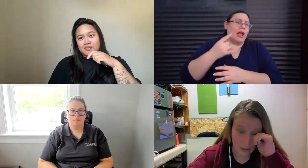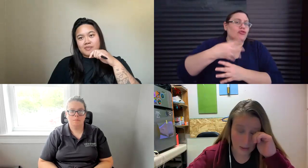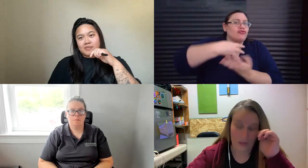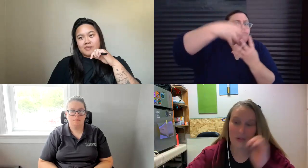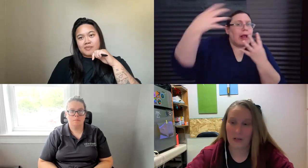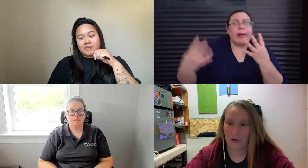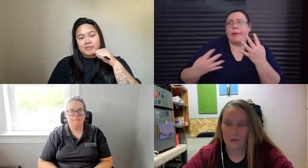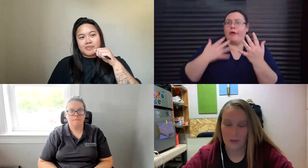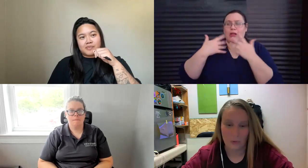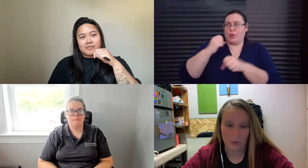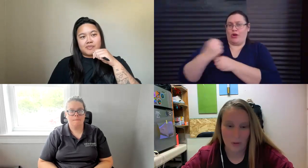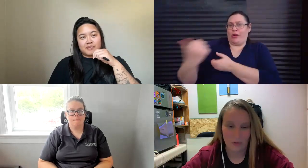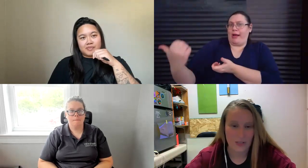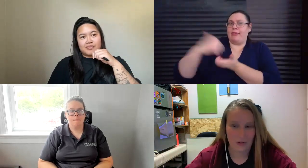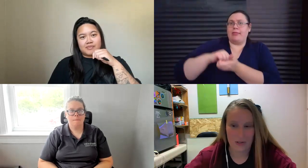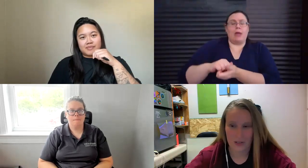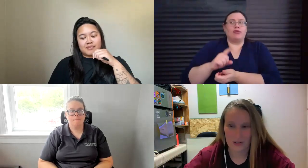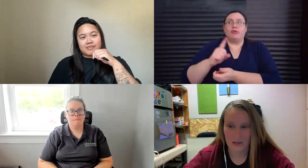And we hit it off ever since.